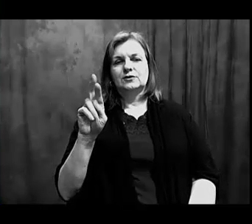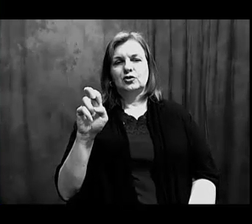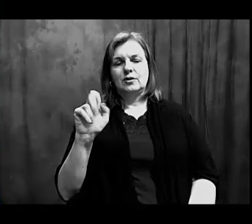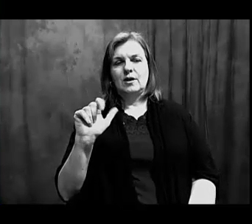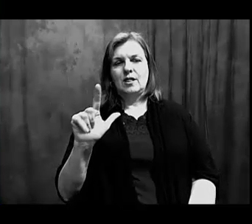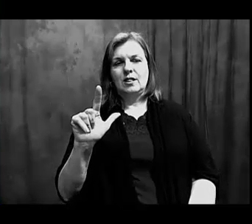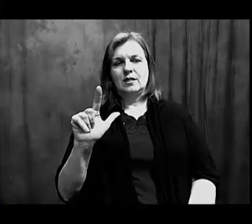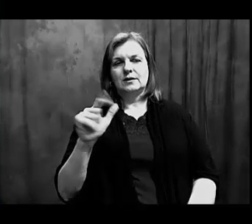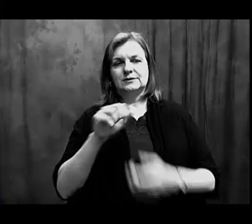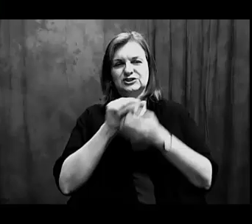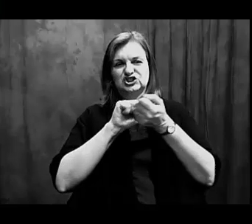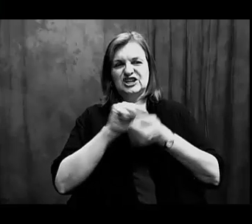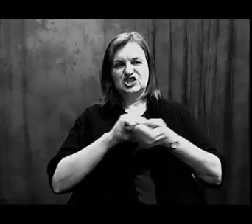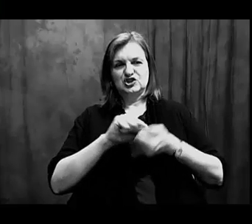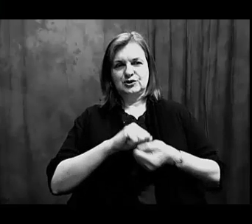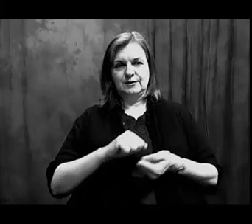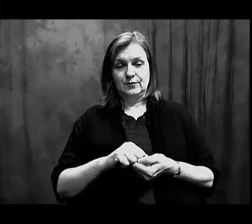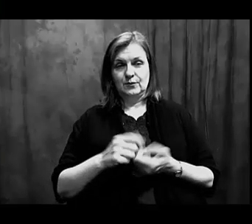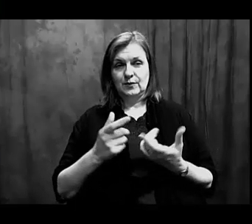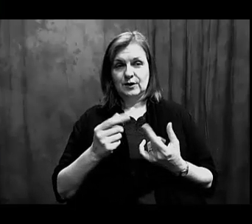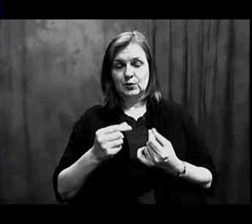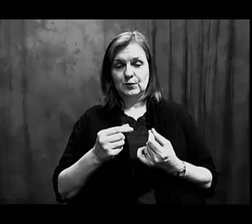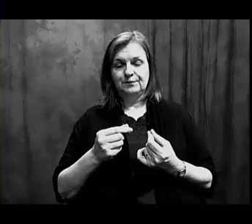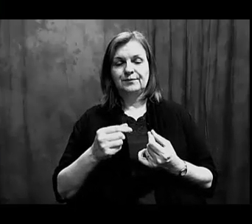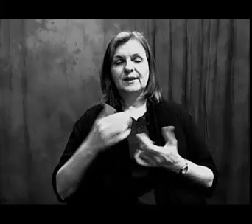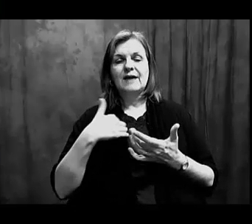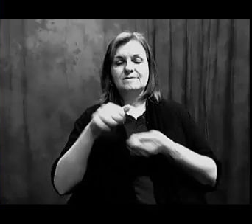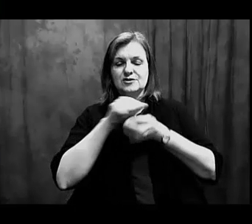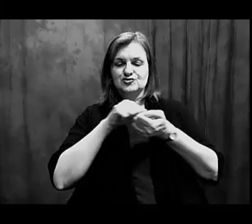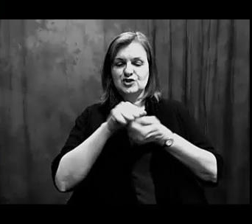and I have here for you that they released digestive enzymes